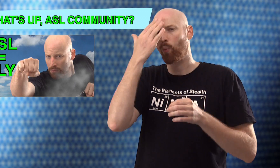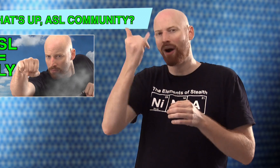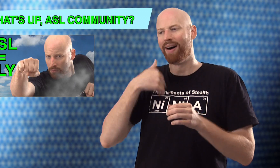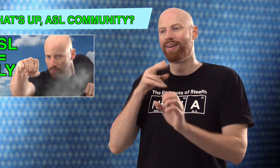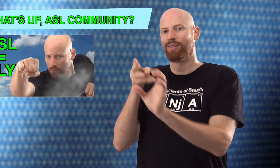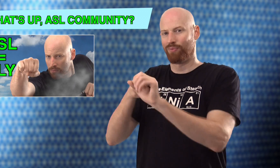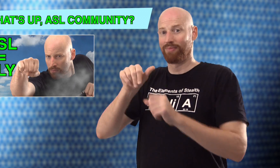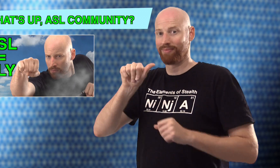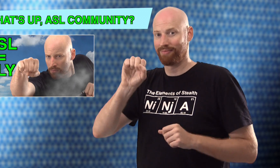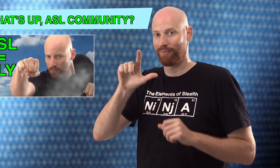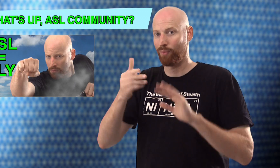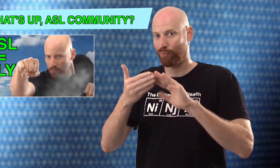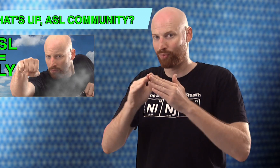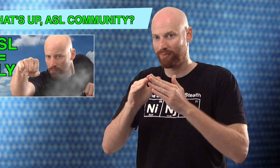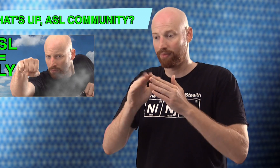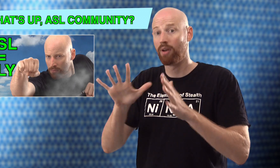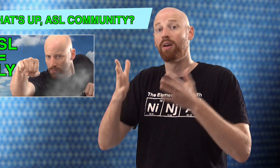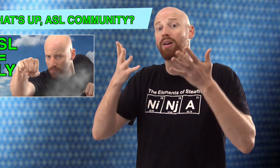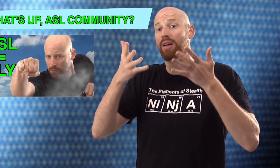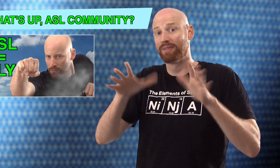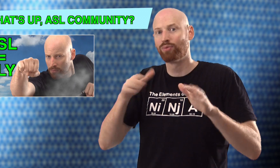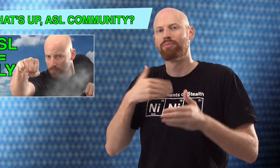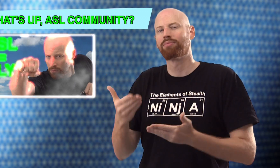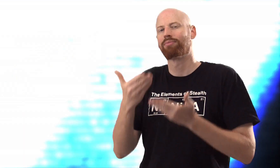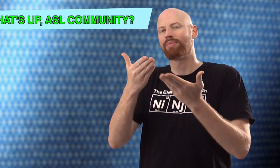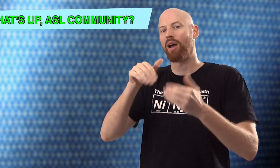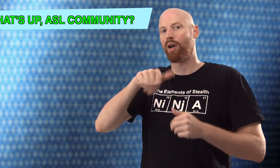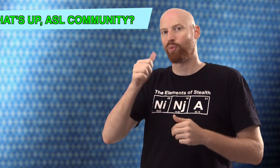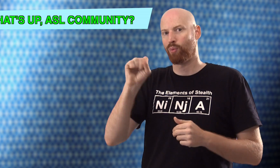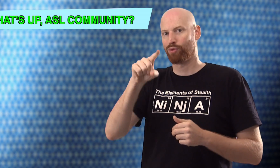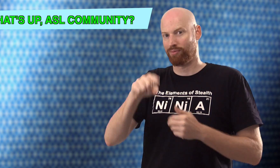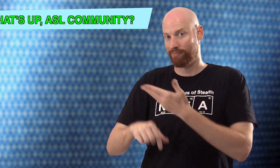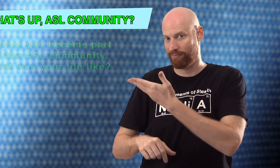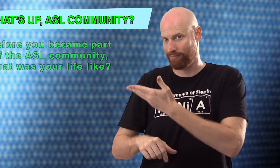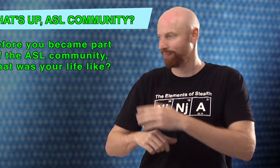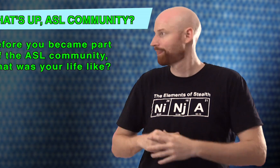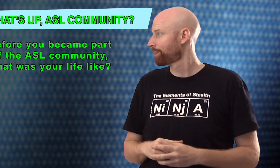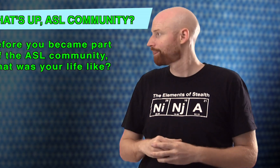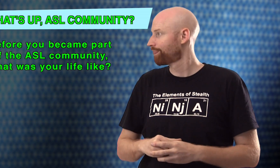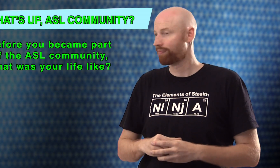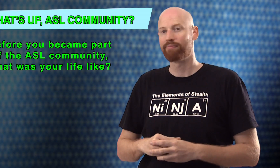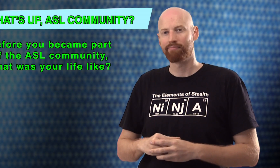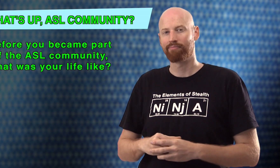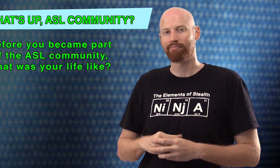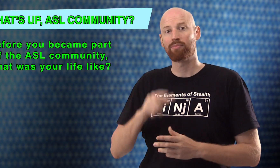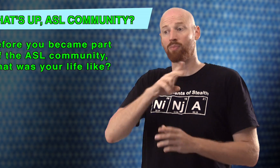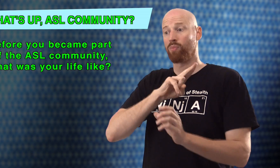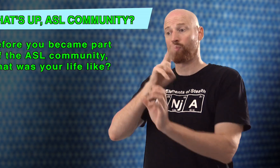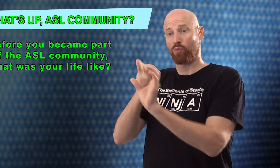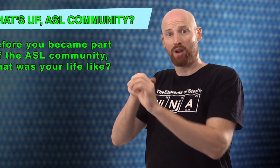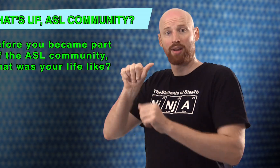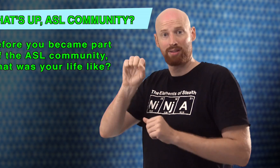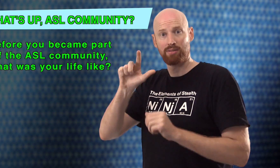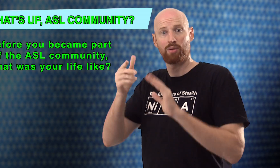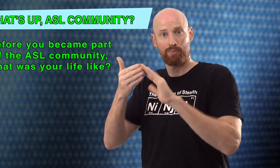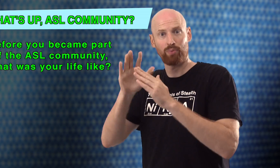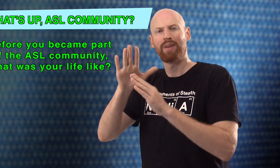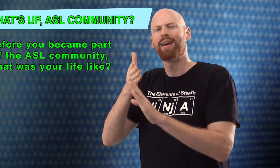gave my response as to why I joined the ASL Community. Then, I also opened up a question: "Before you had joined